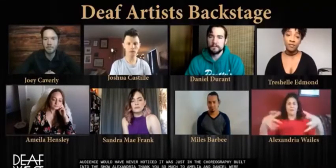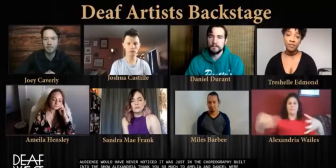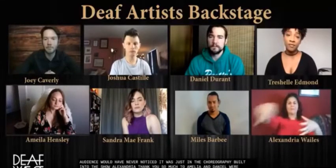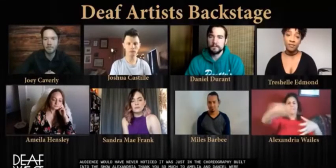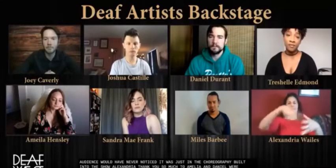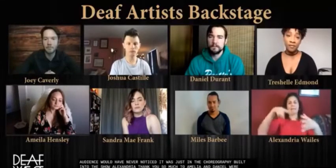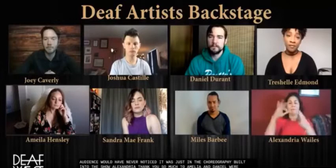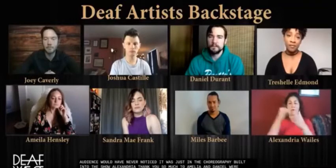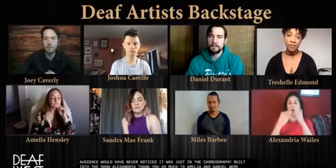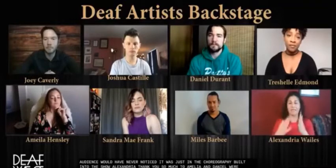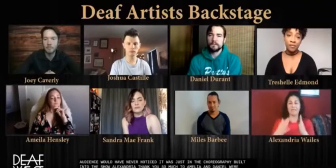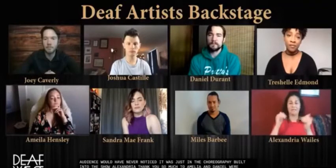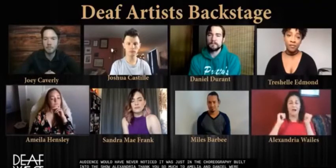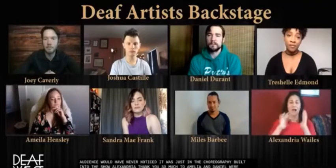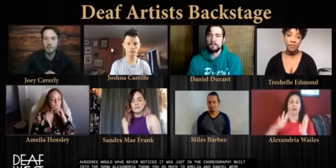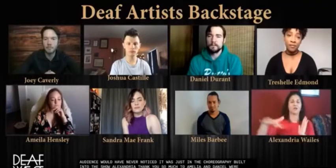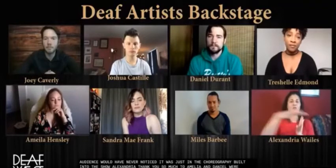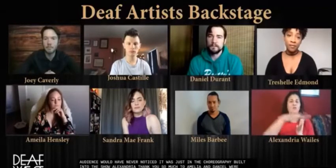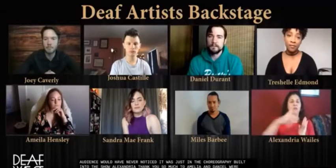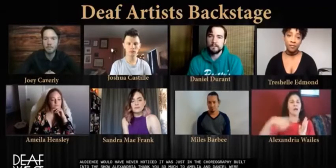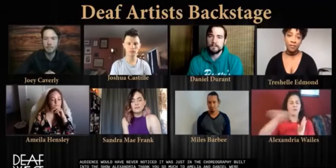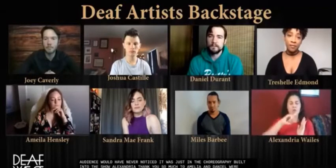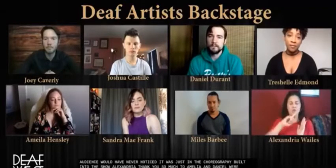But we were really smart with this ensemble of artists.